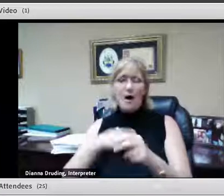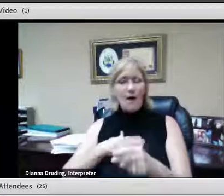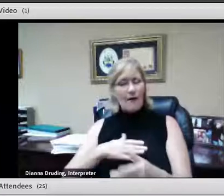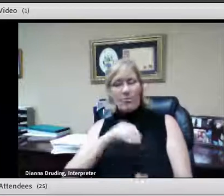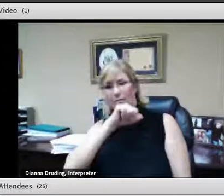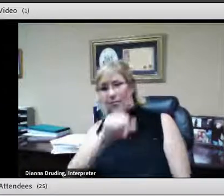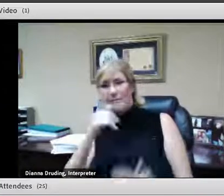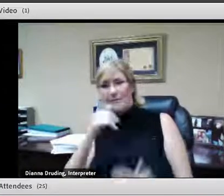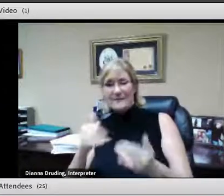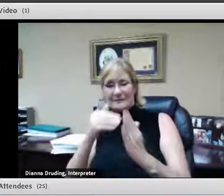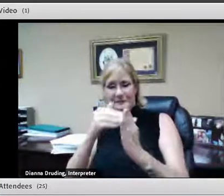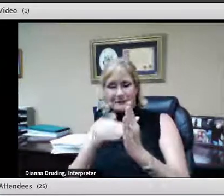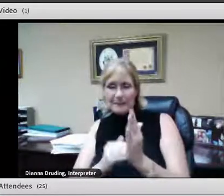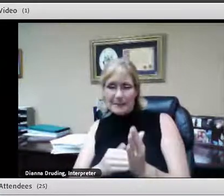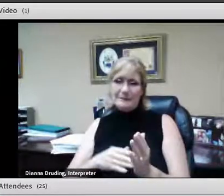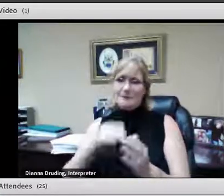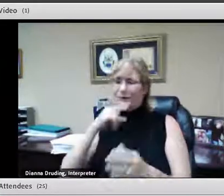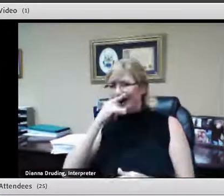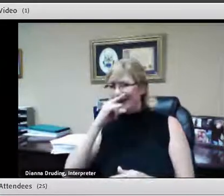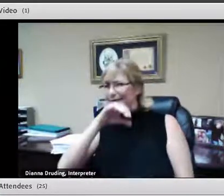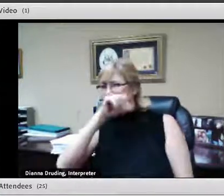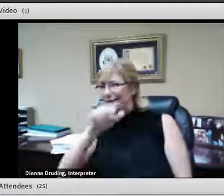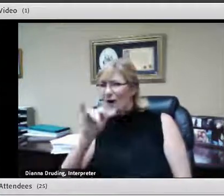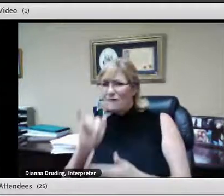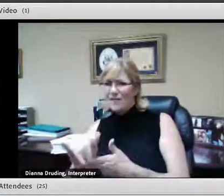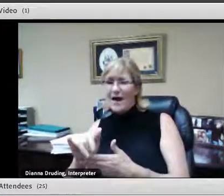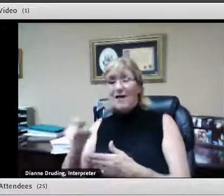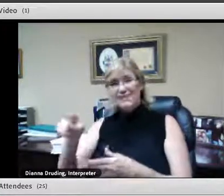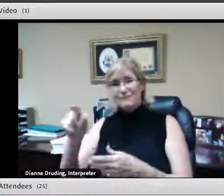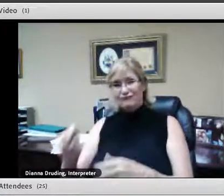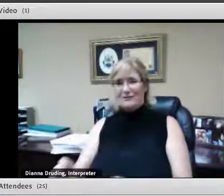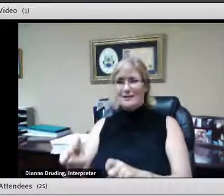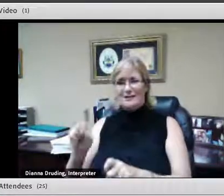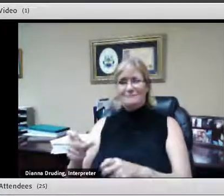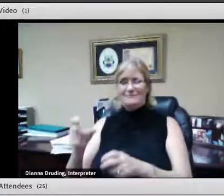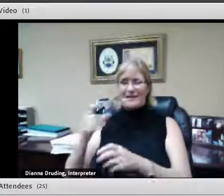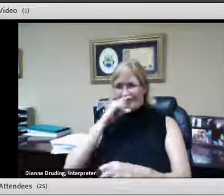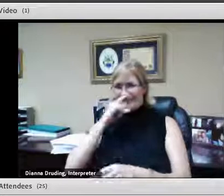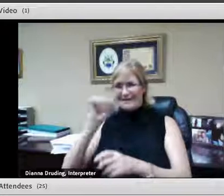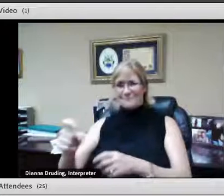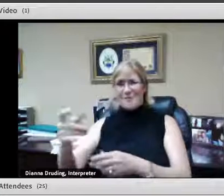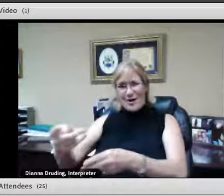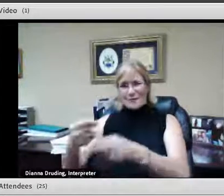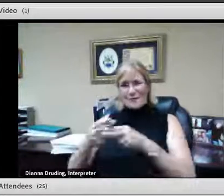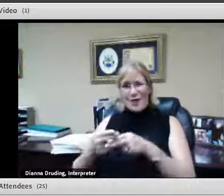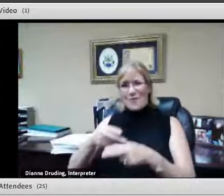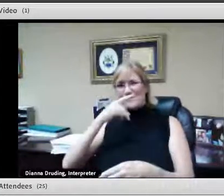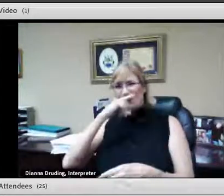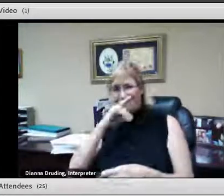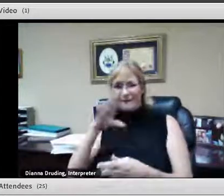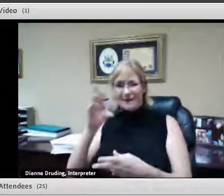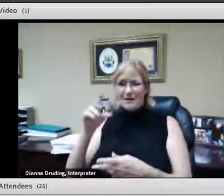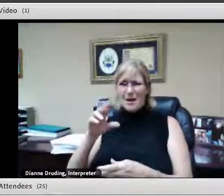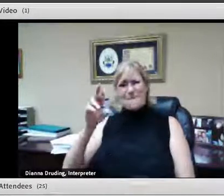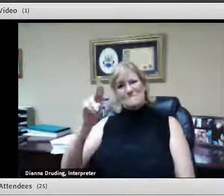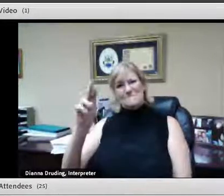I make them call me Henry Flagler while they're building it, and then I pay them in STEAM cents. So, they say, "Mr. Flagler, do you like your train station?"